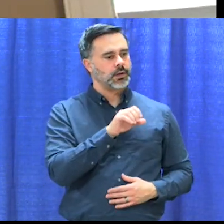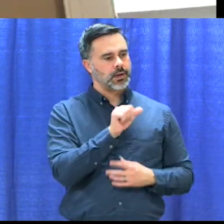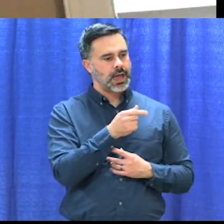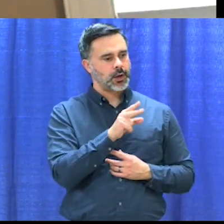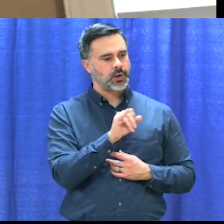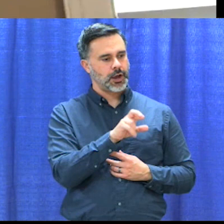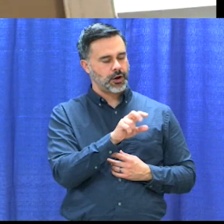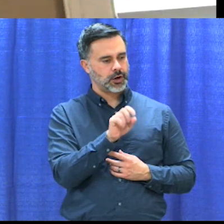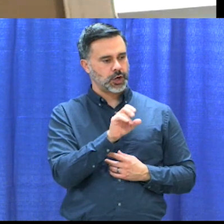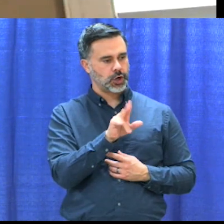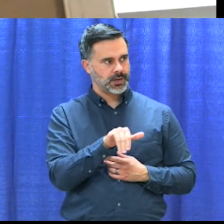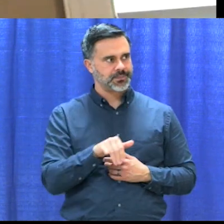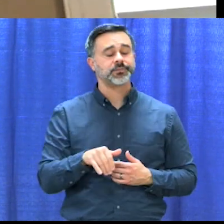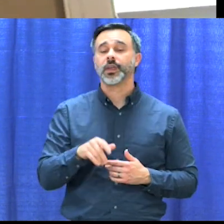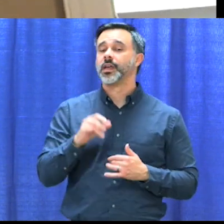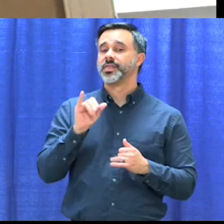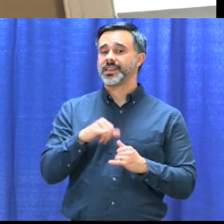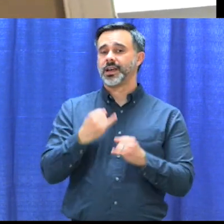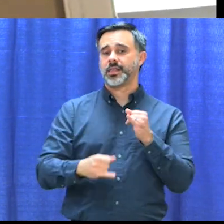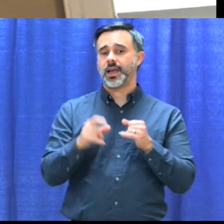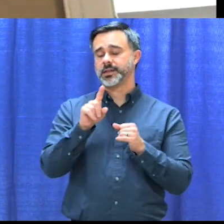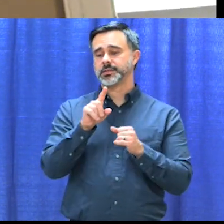We do have a hard stop at 6 for technology reasons.